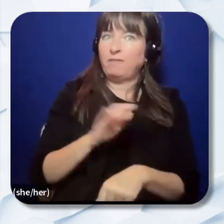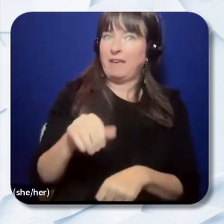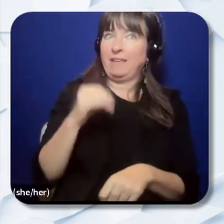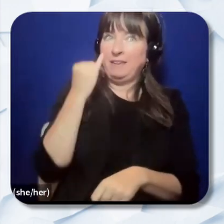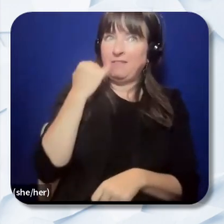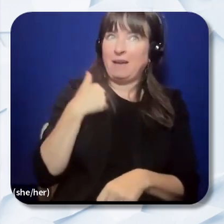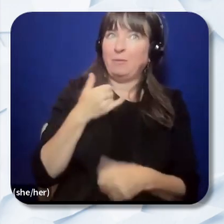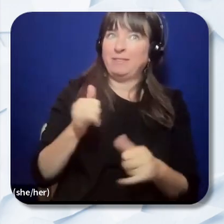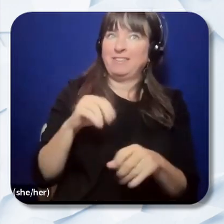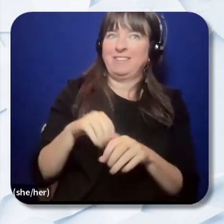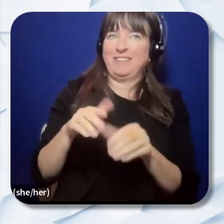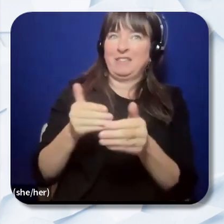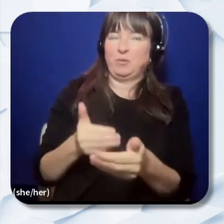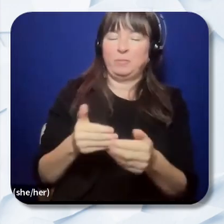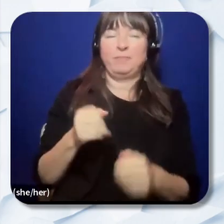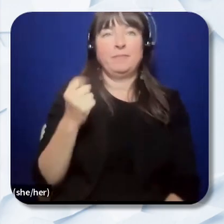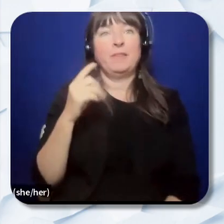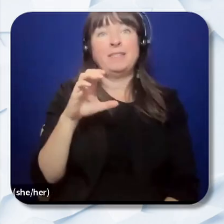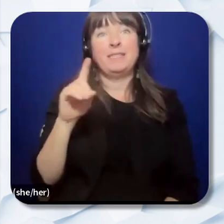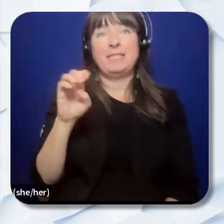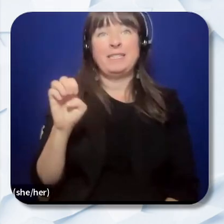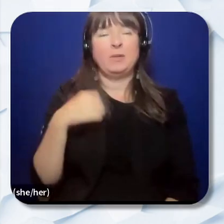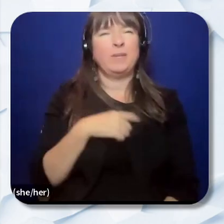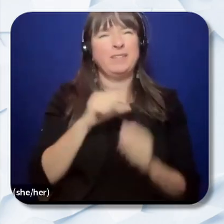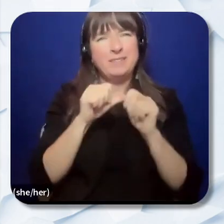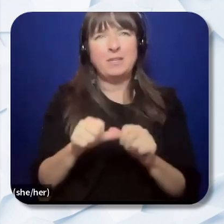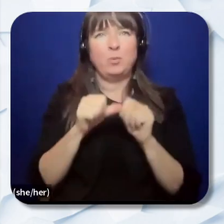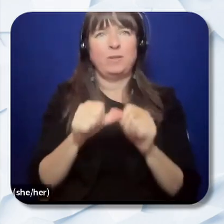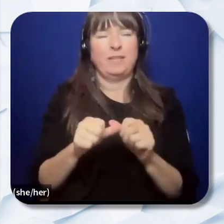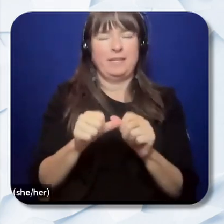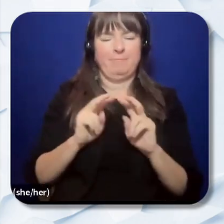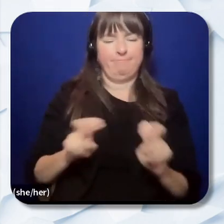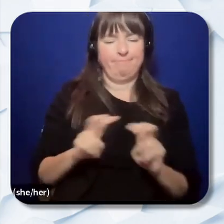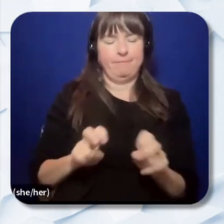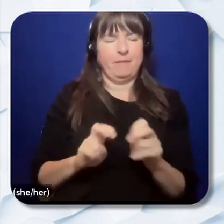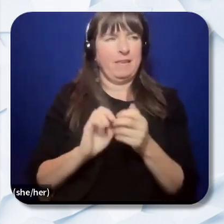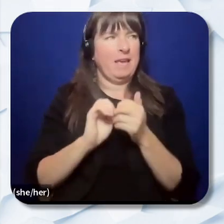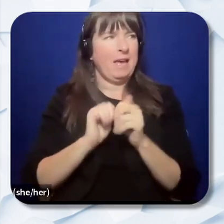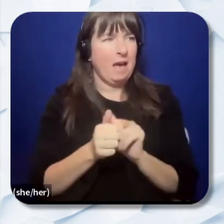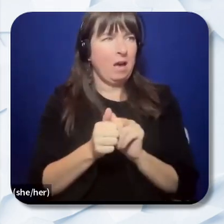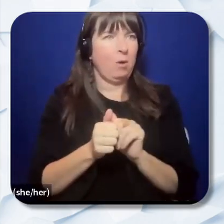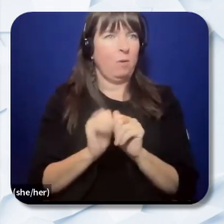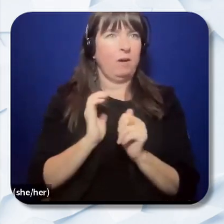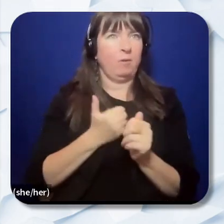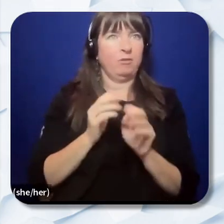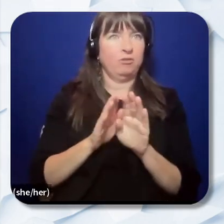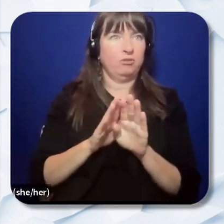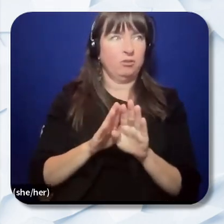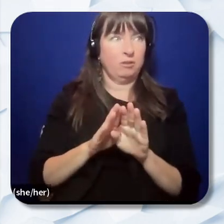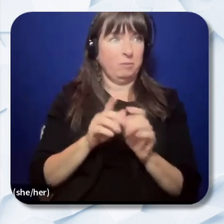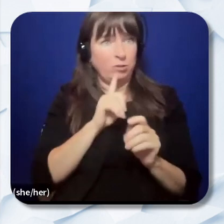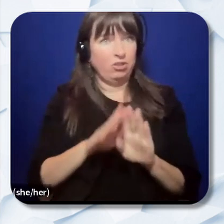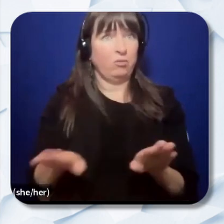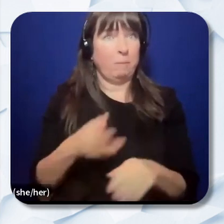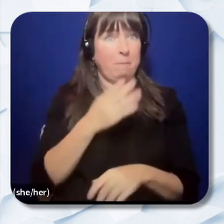children. At CDE we continually ask how are children better off because of our decisions and